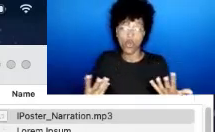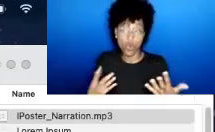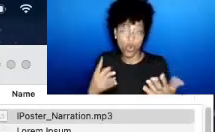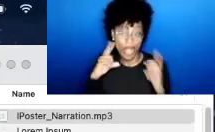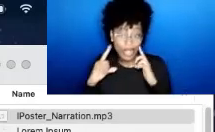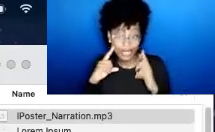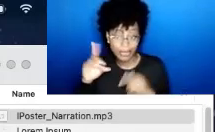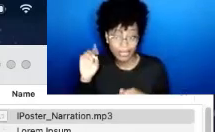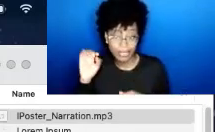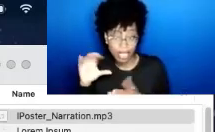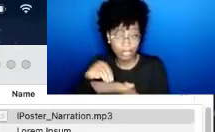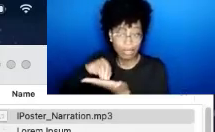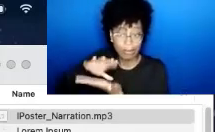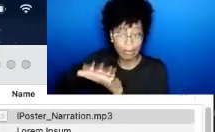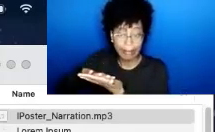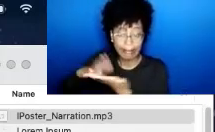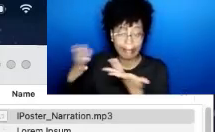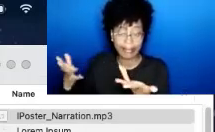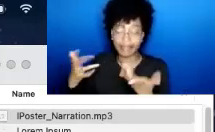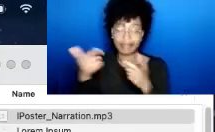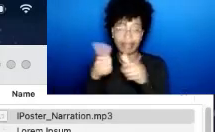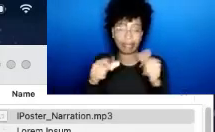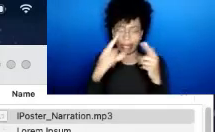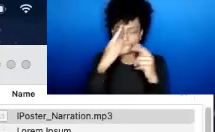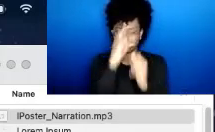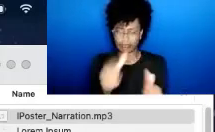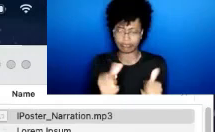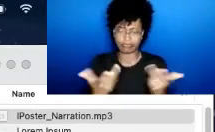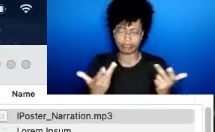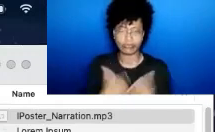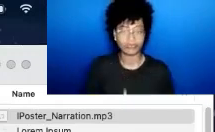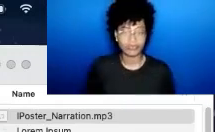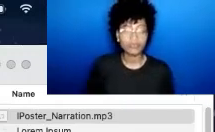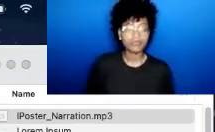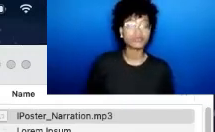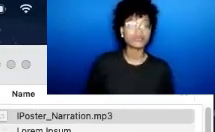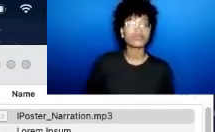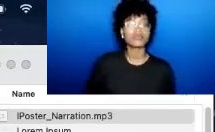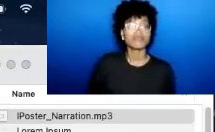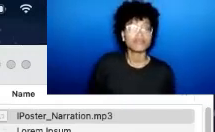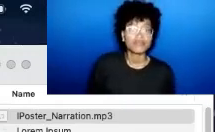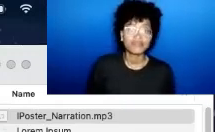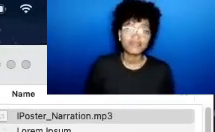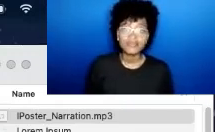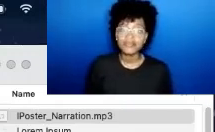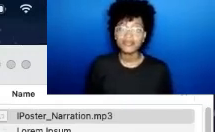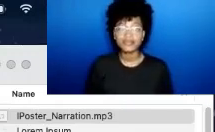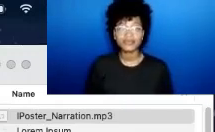07:06:18 It can be anything you want there. 07:06:24 One other thing that I neglected.